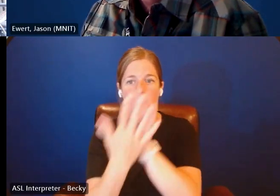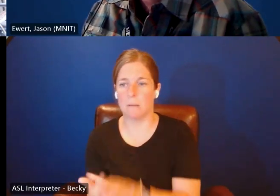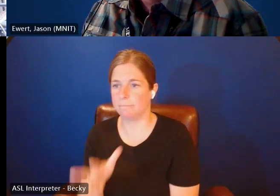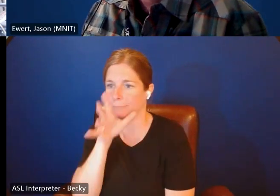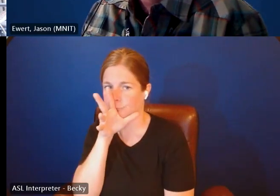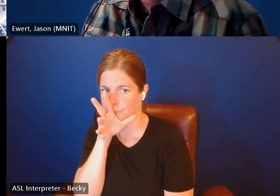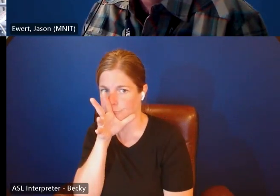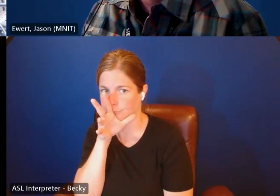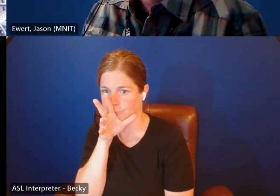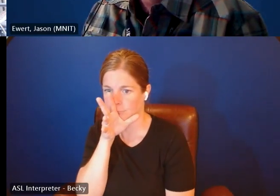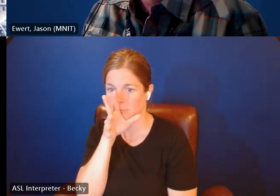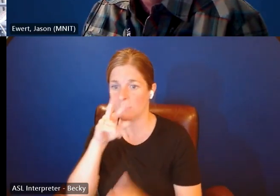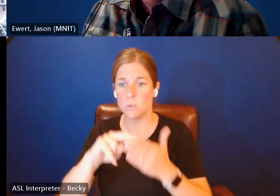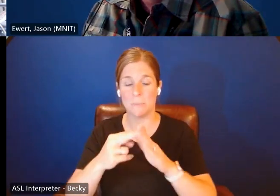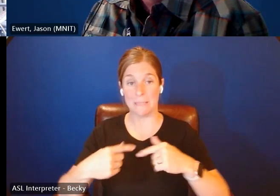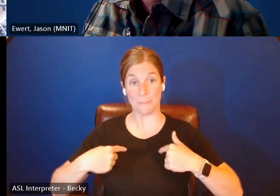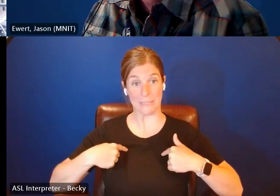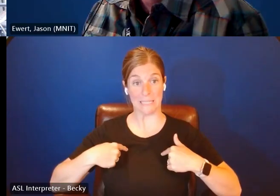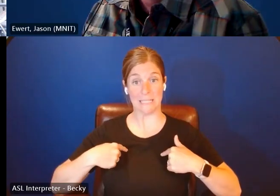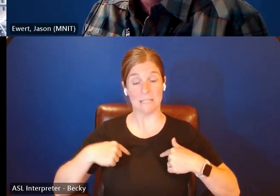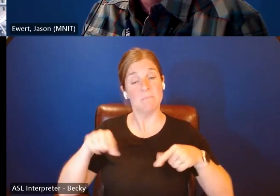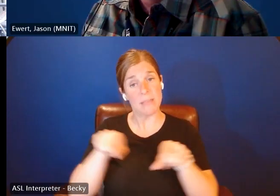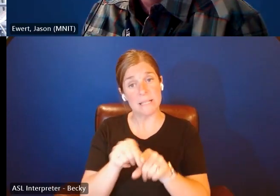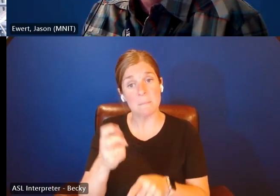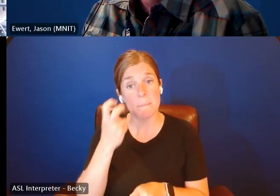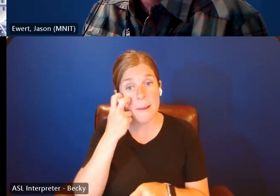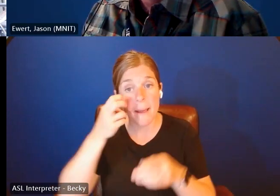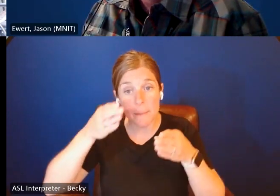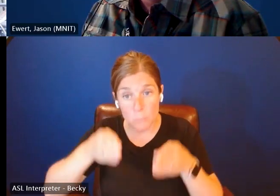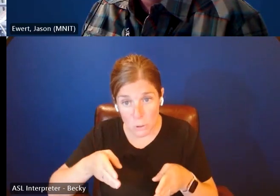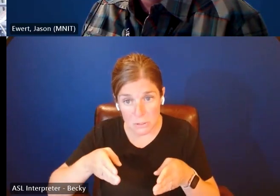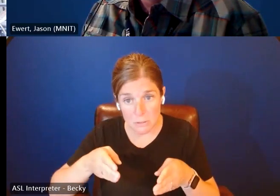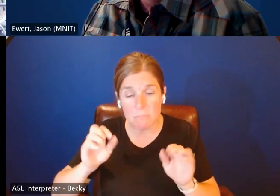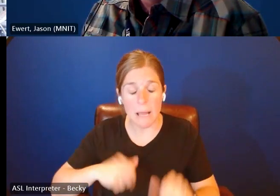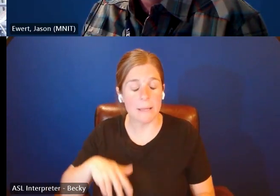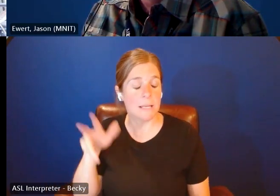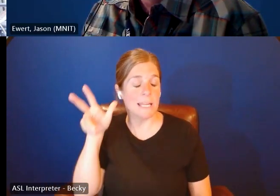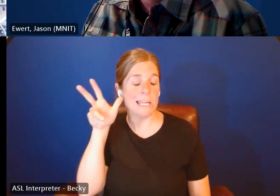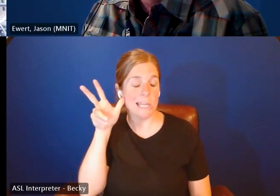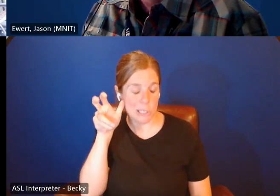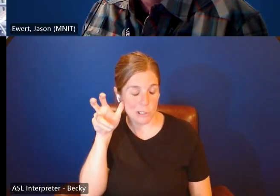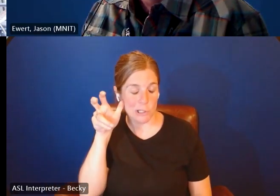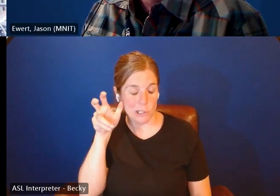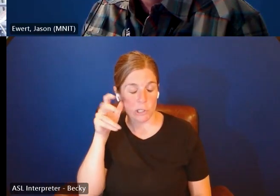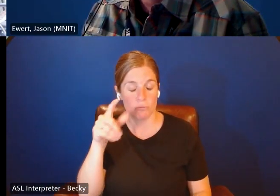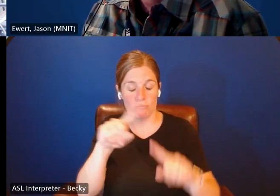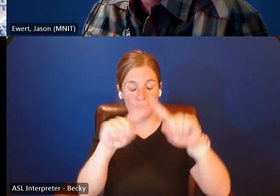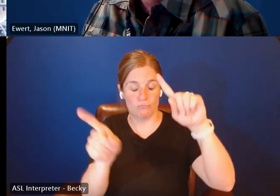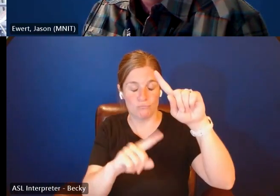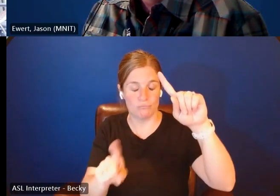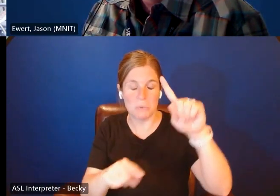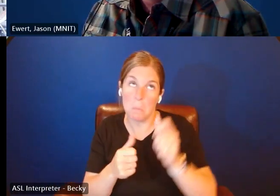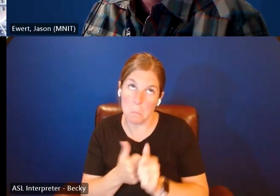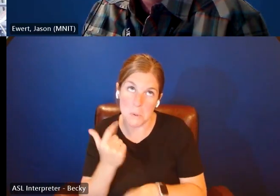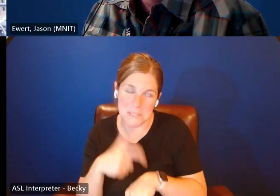that I'm able, as a blind person, to hear what's on my screen mostly.